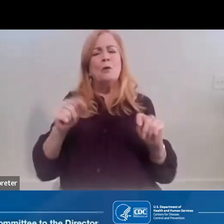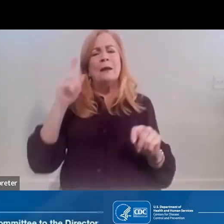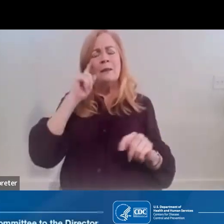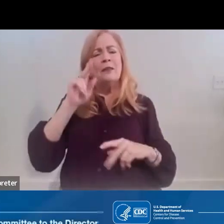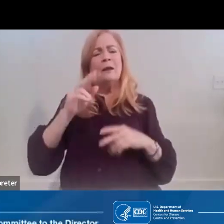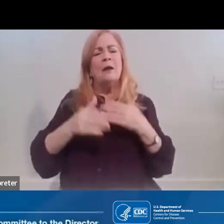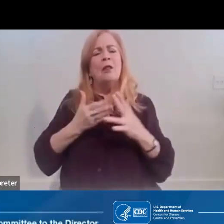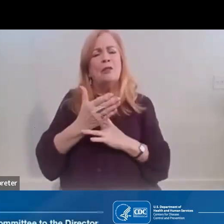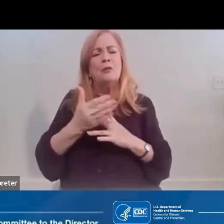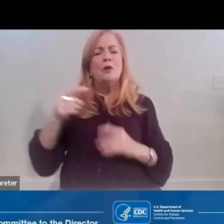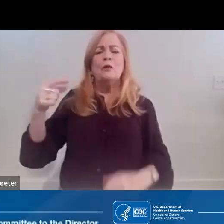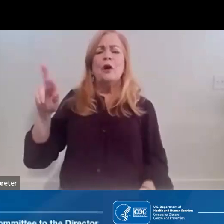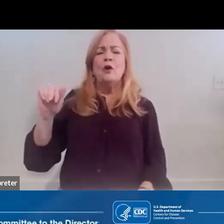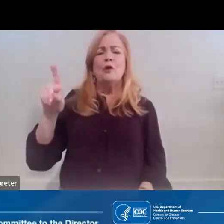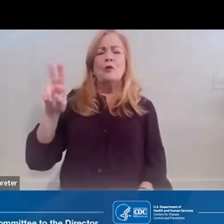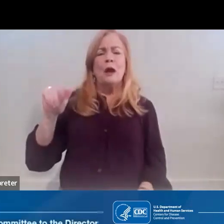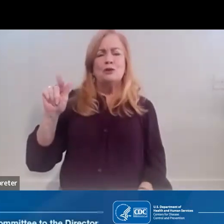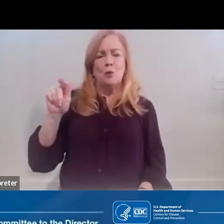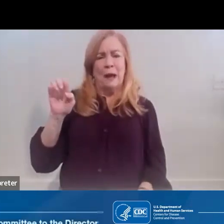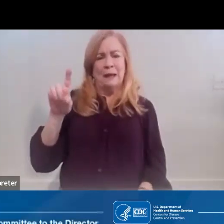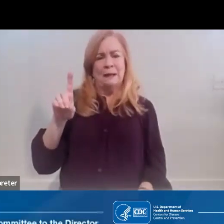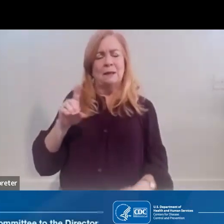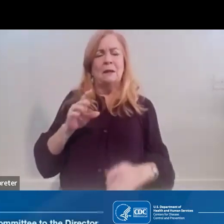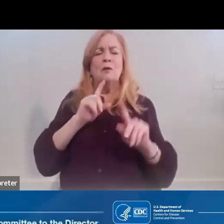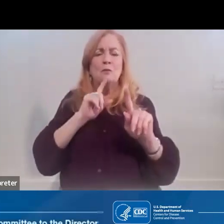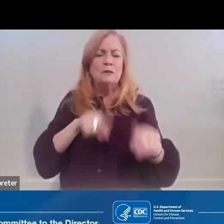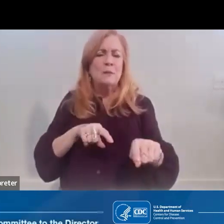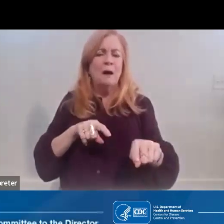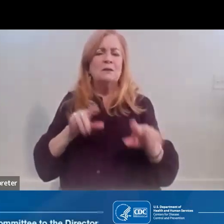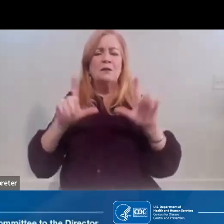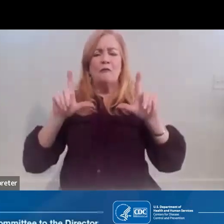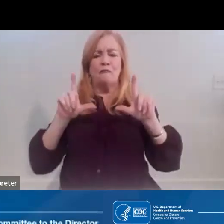and see if we can figure out what, yeah, how we make that fit.